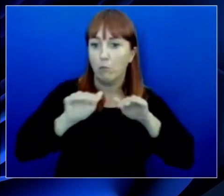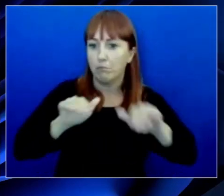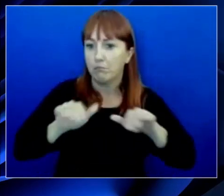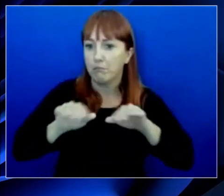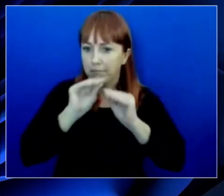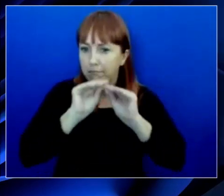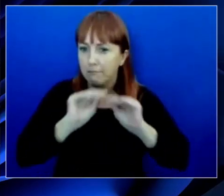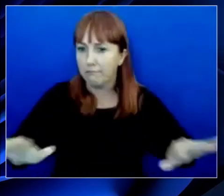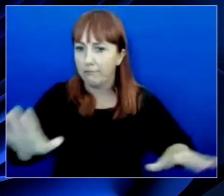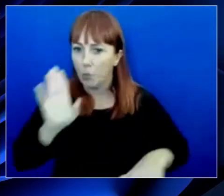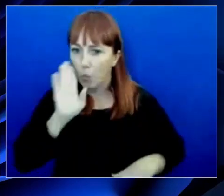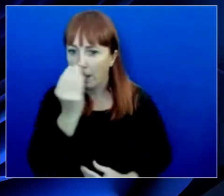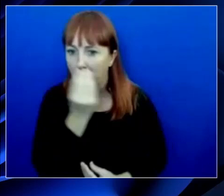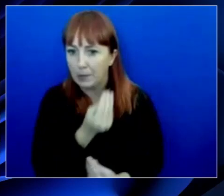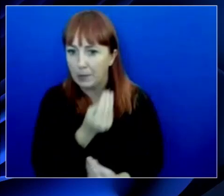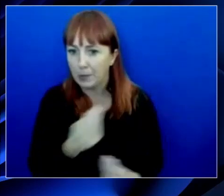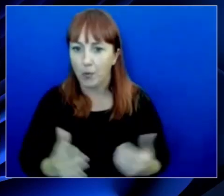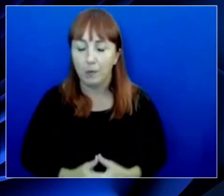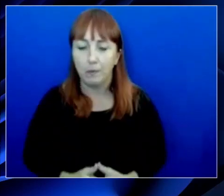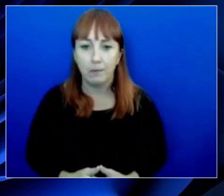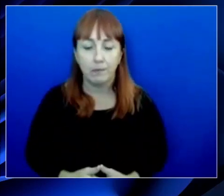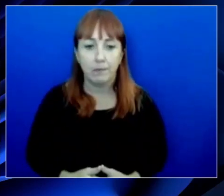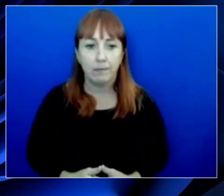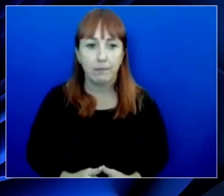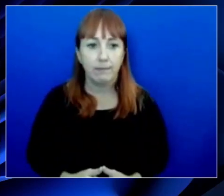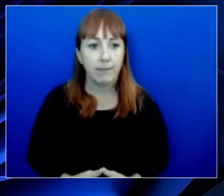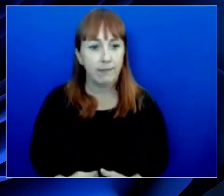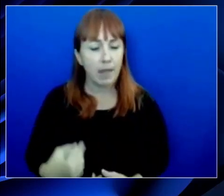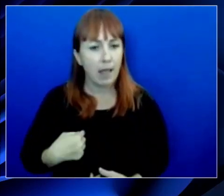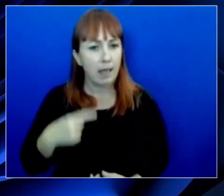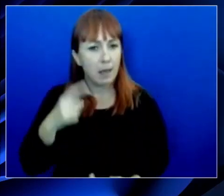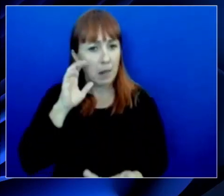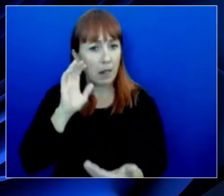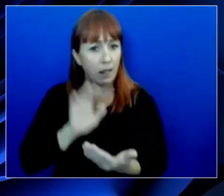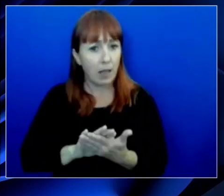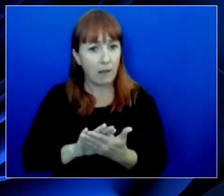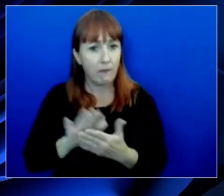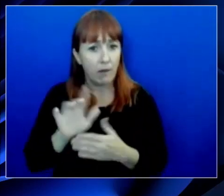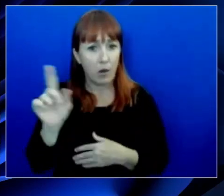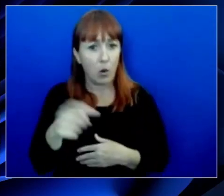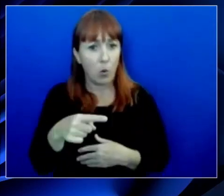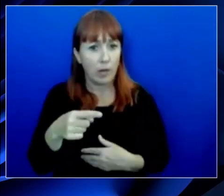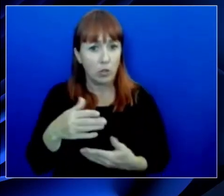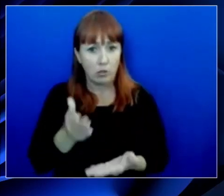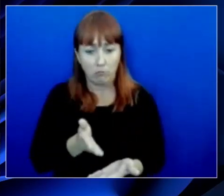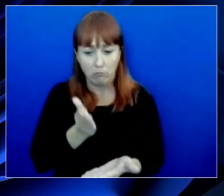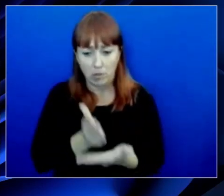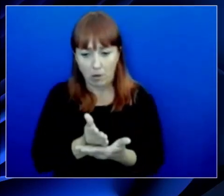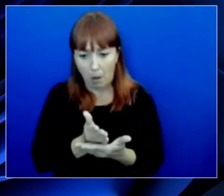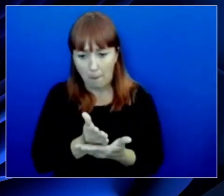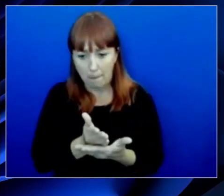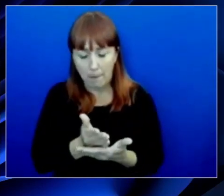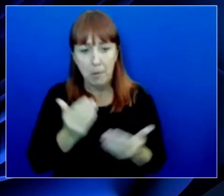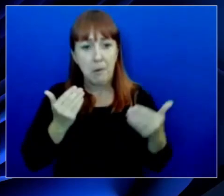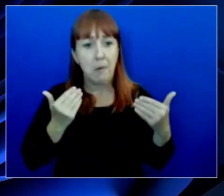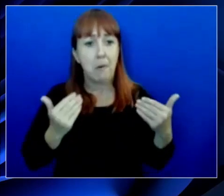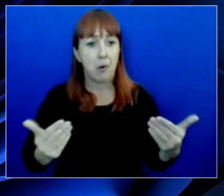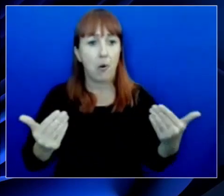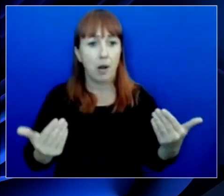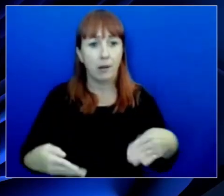And I think. I’m Not seeing any more questions coming through, so I think we can probably wrap here.